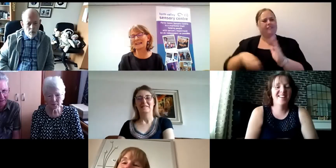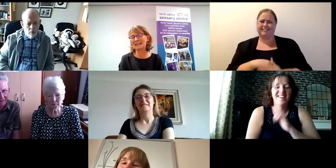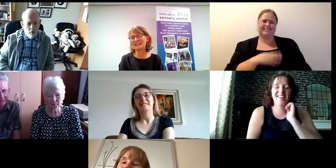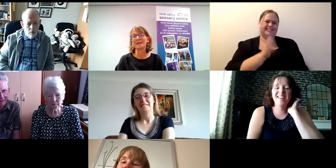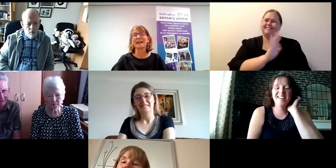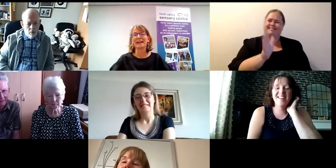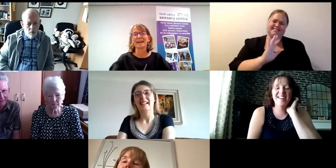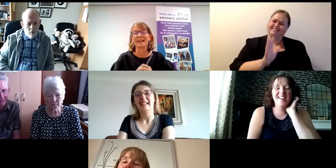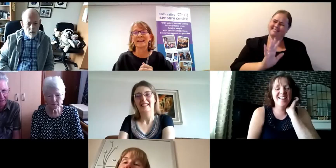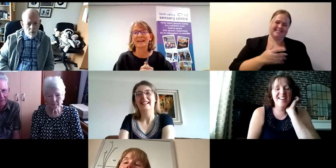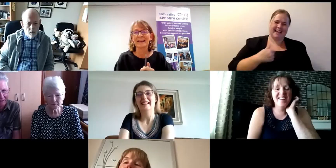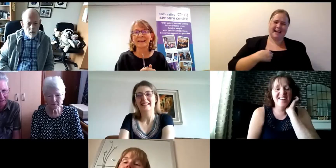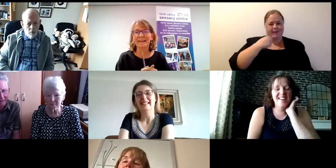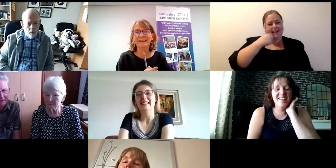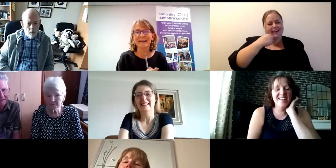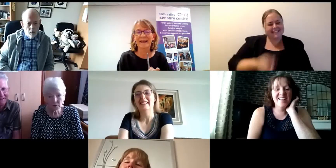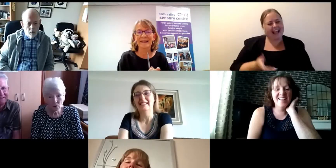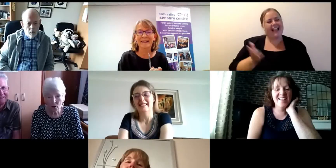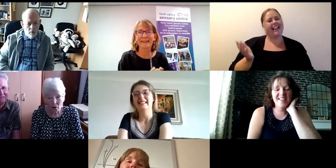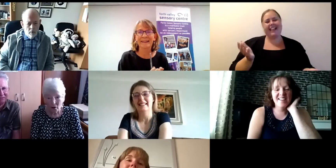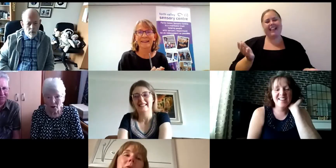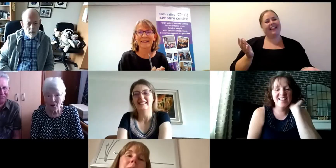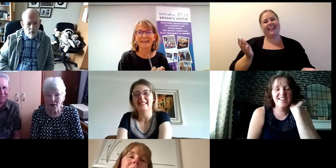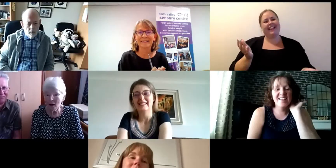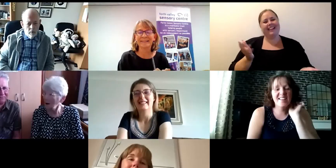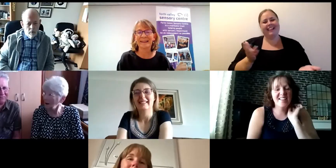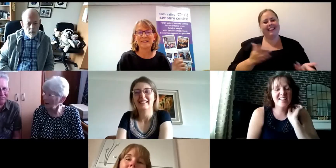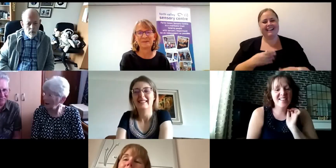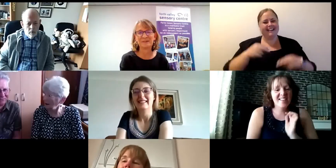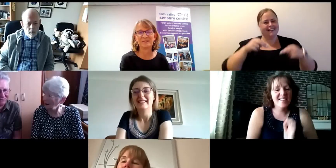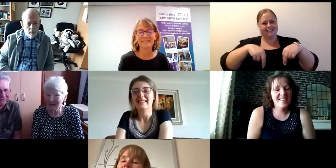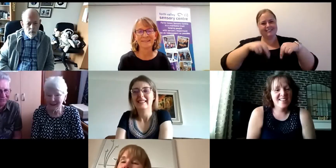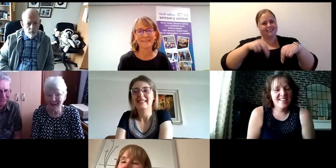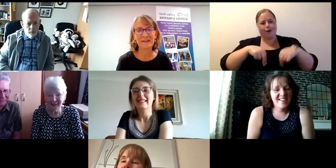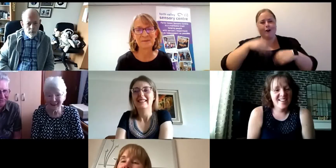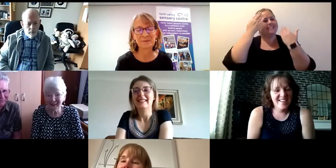It would be great if they did know it was the right bus stop but sadly not.